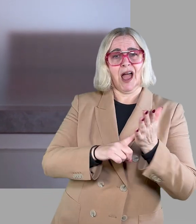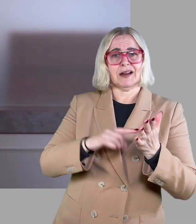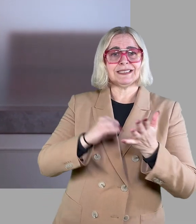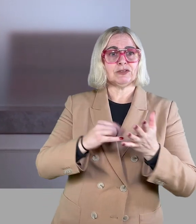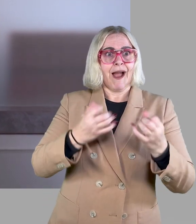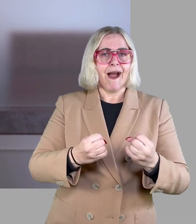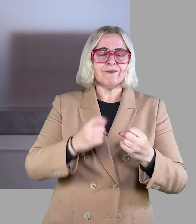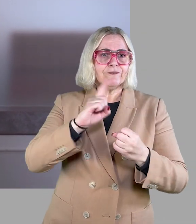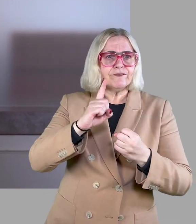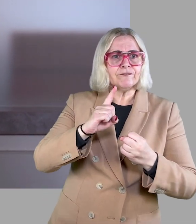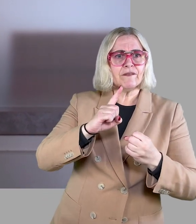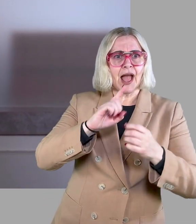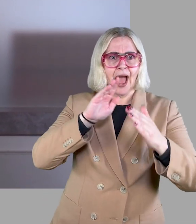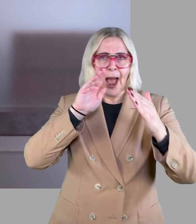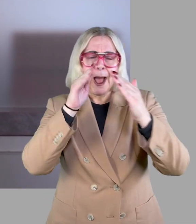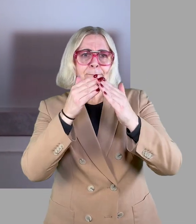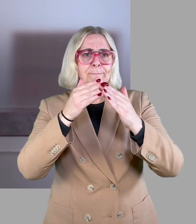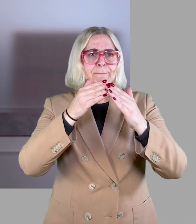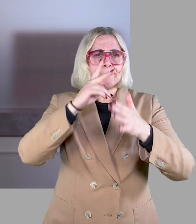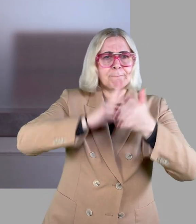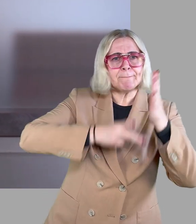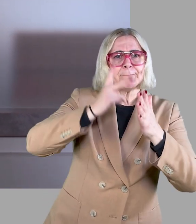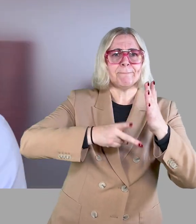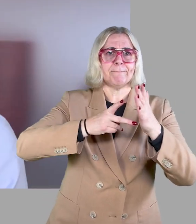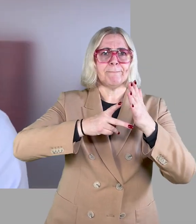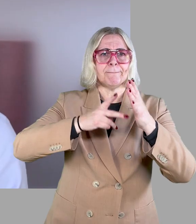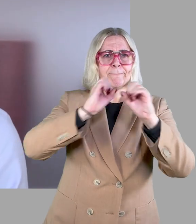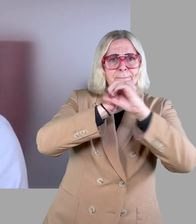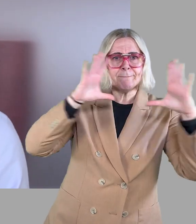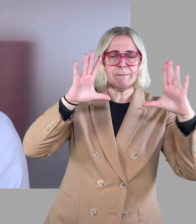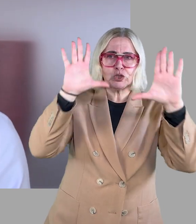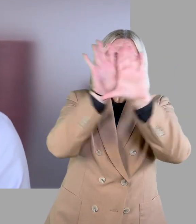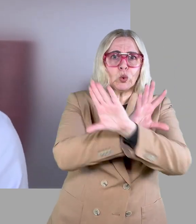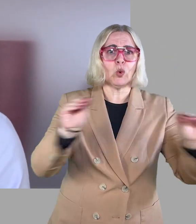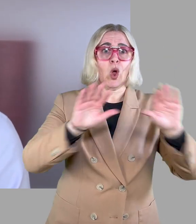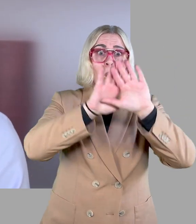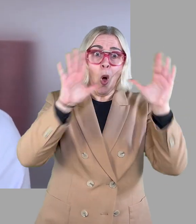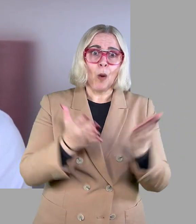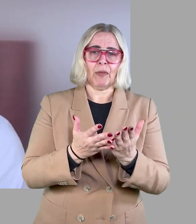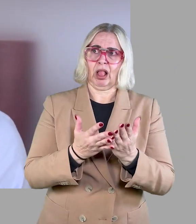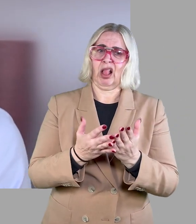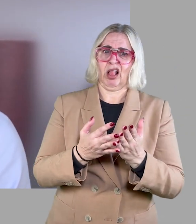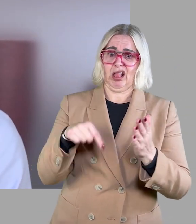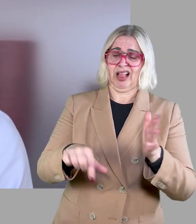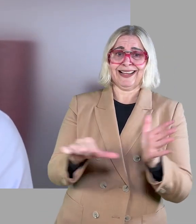to one that is eminently predictable and preventable. This Lancet Series puts forth an ambitious agenda